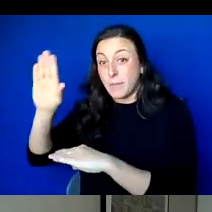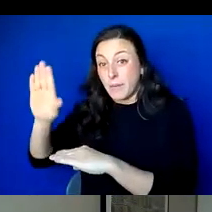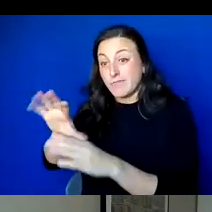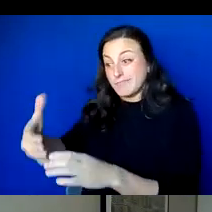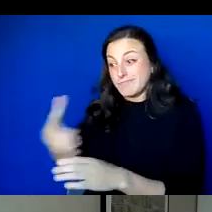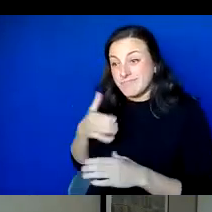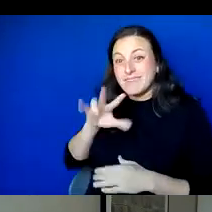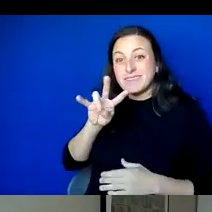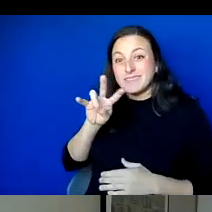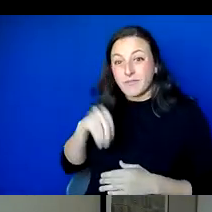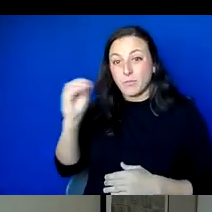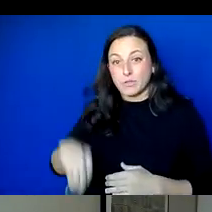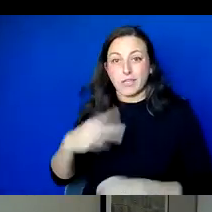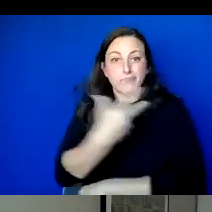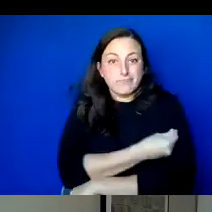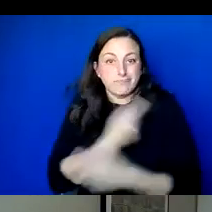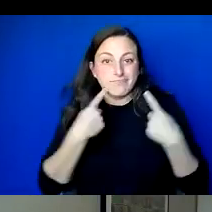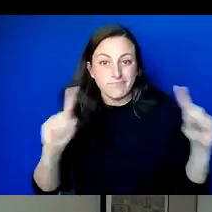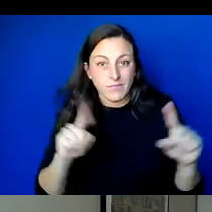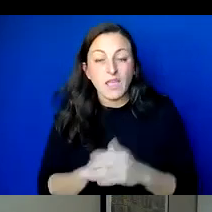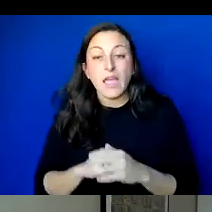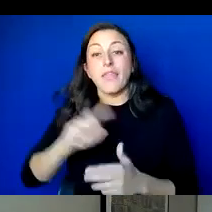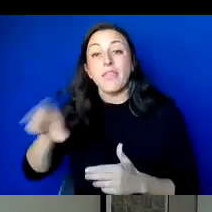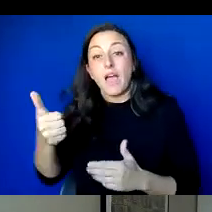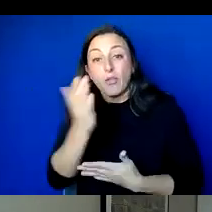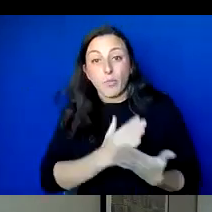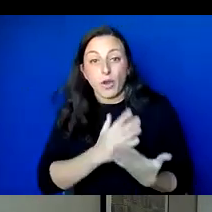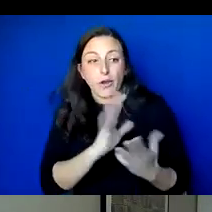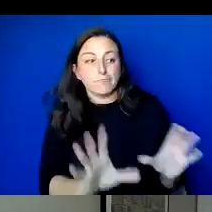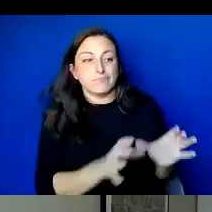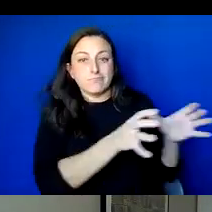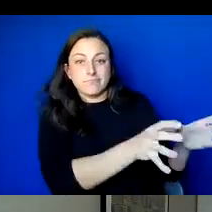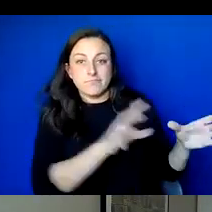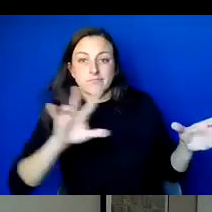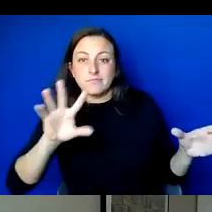And then the rest of the allocation will go towards 65 to 69 knowing that a majority